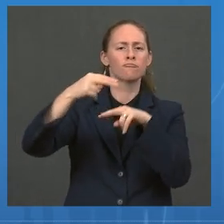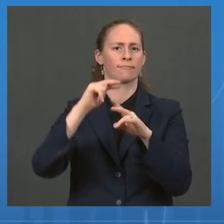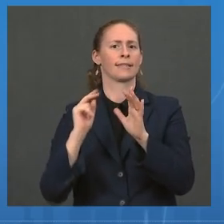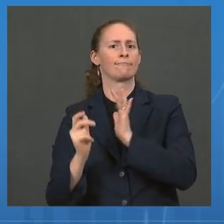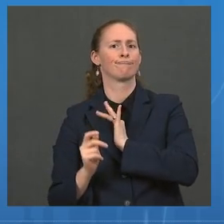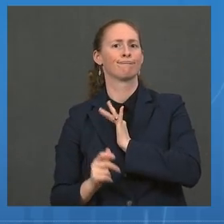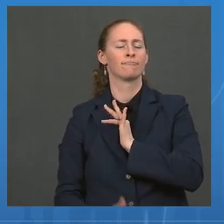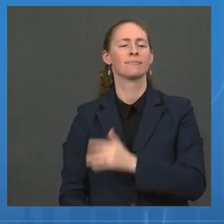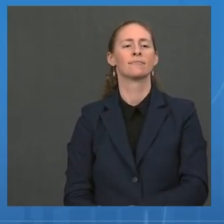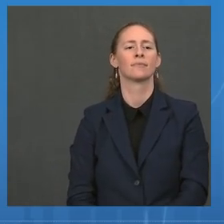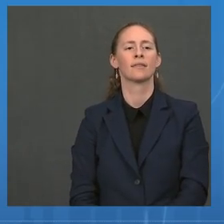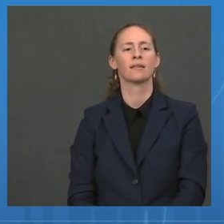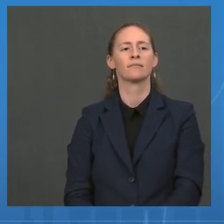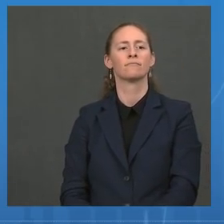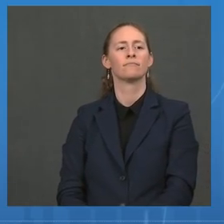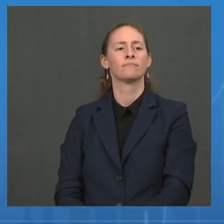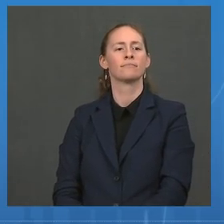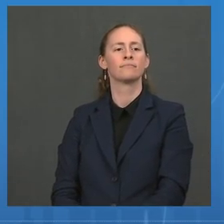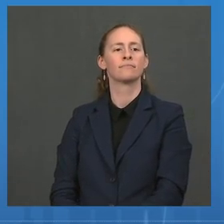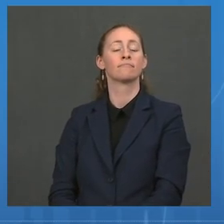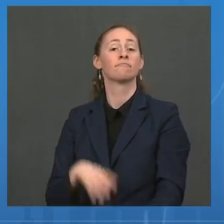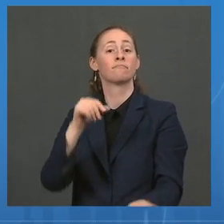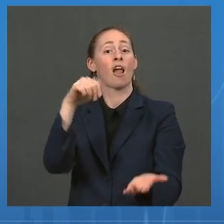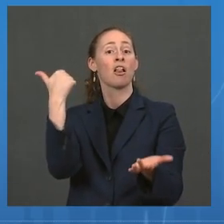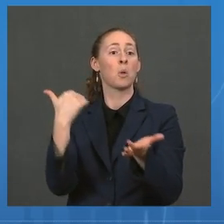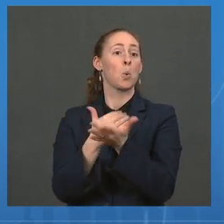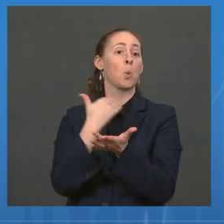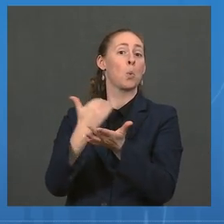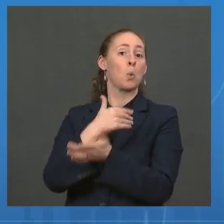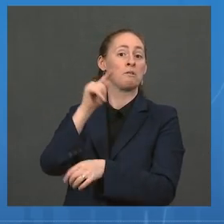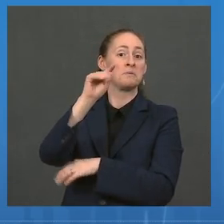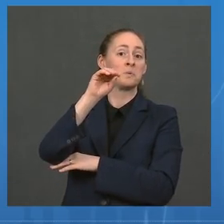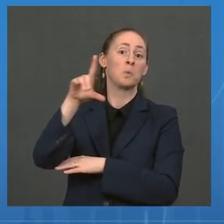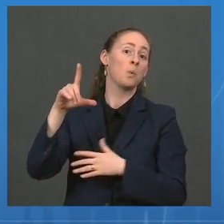again, pending very close scrutiny by the FDA --